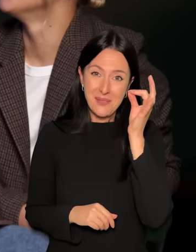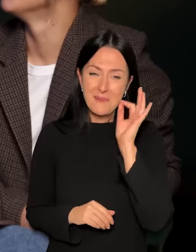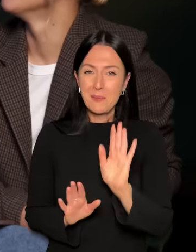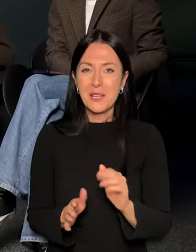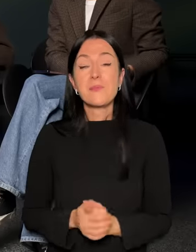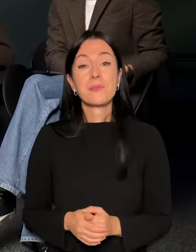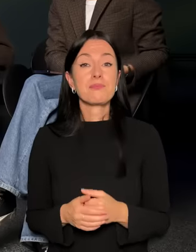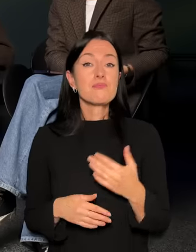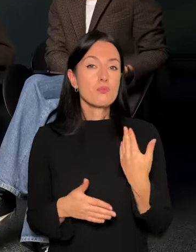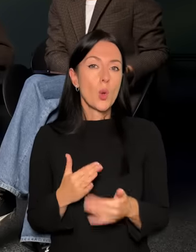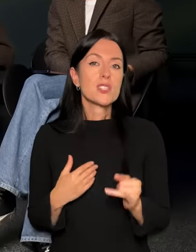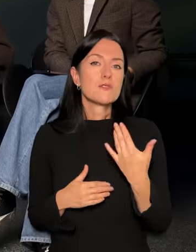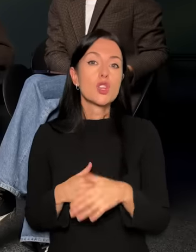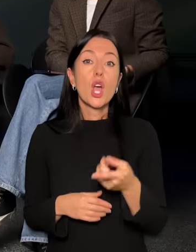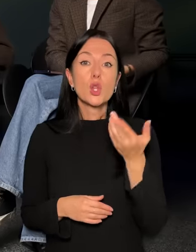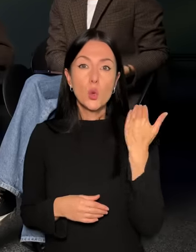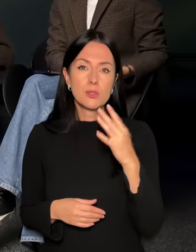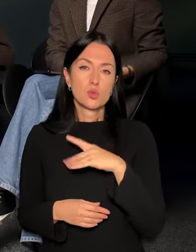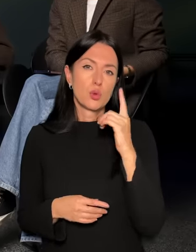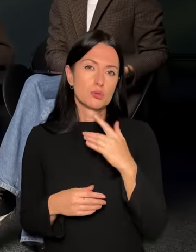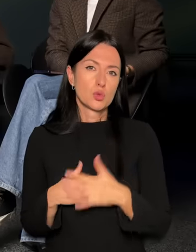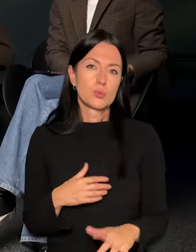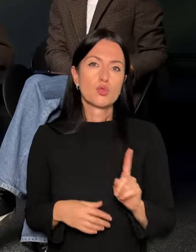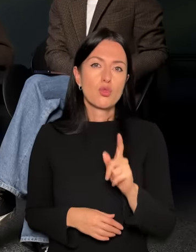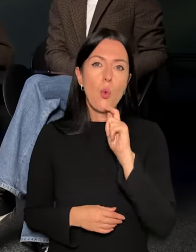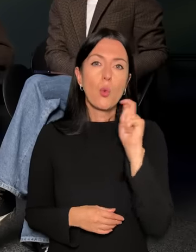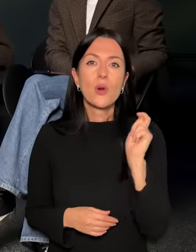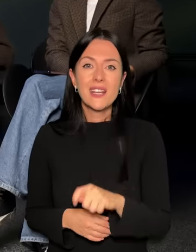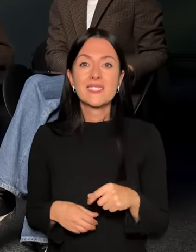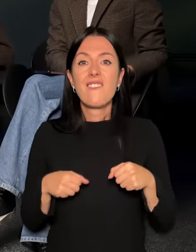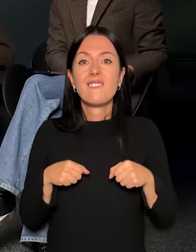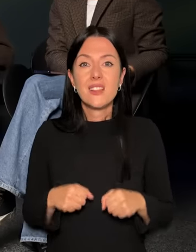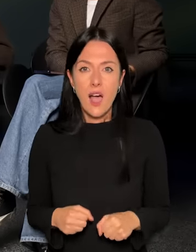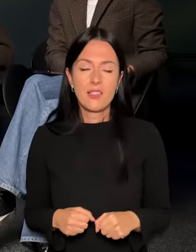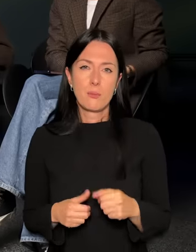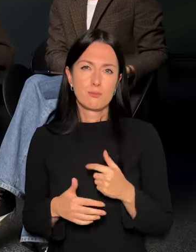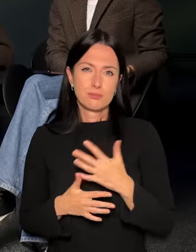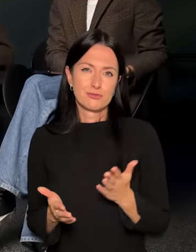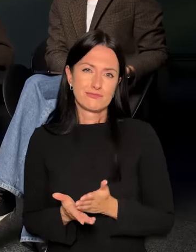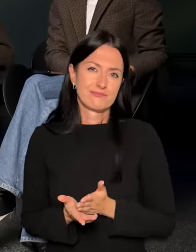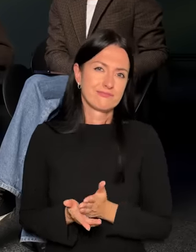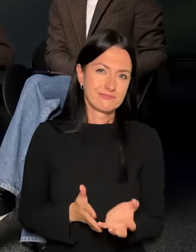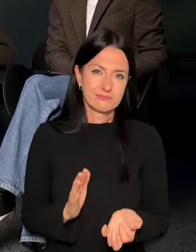And even then, it was clear that Ukraine or rather, the Ukrainian government, was taking an absolutely total pro-Russian course.